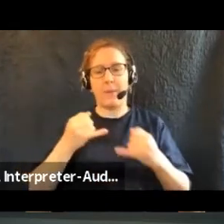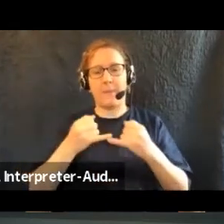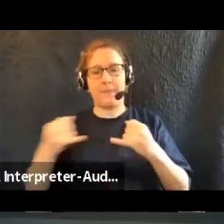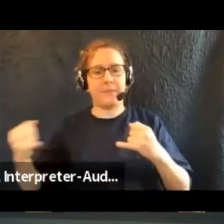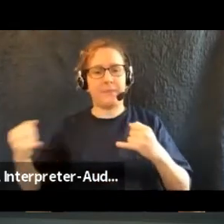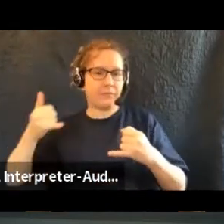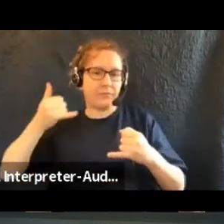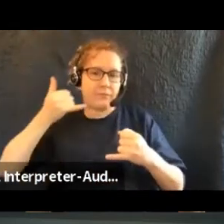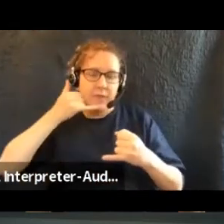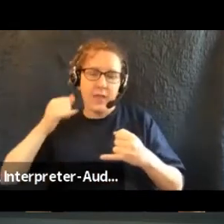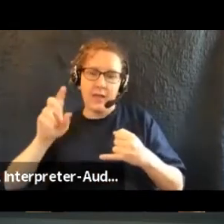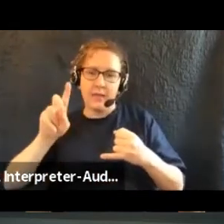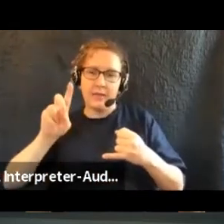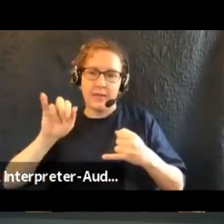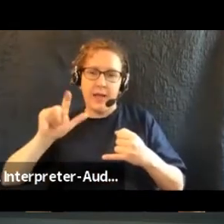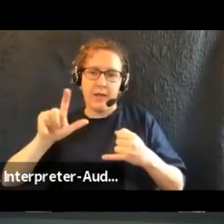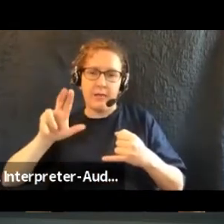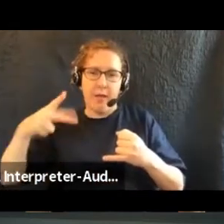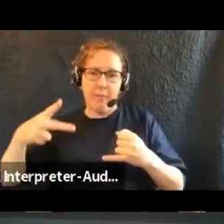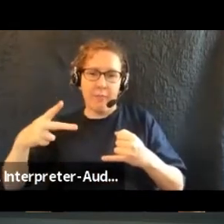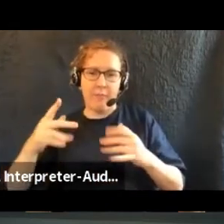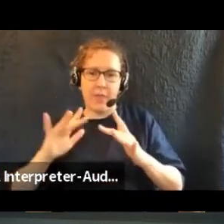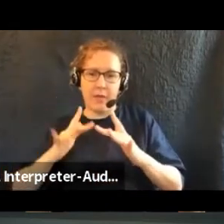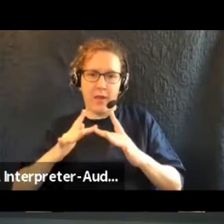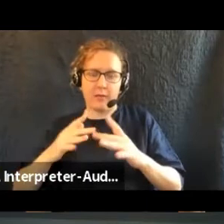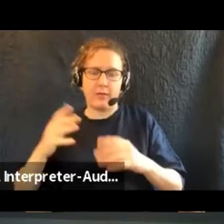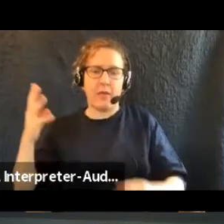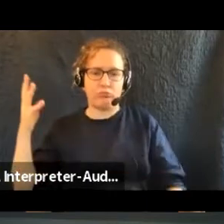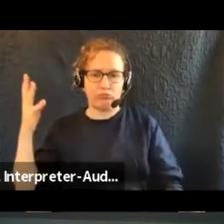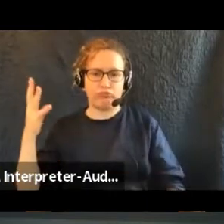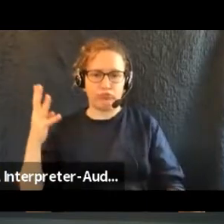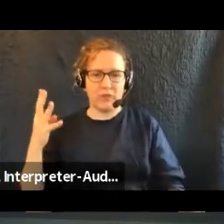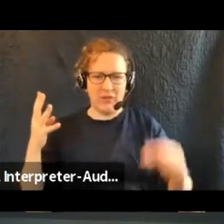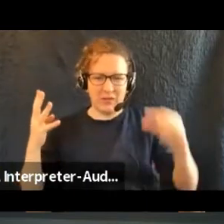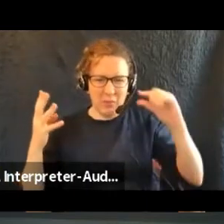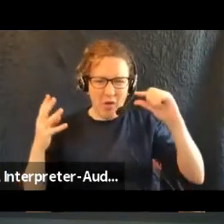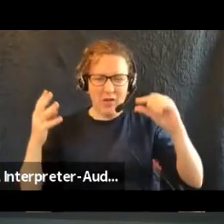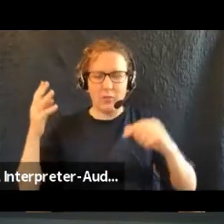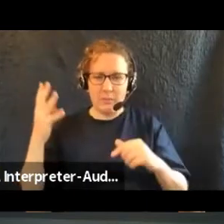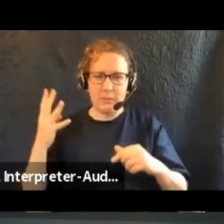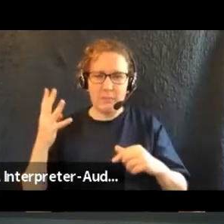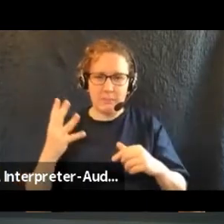Lastly, we found that it's really important to create both closed captions, which I know